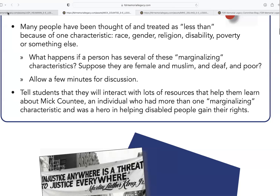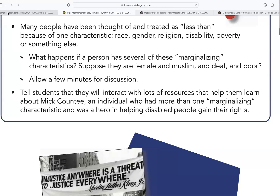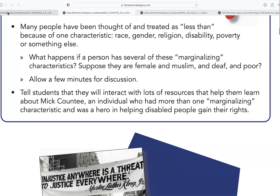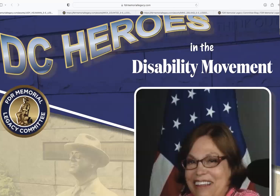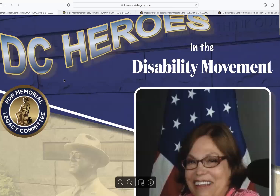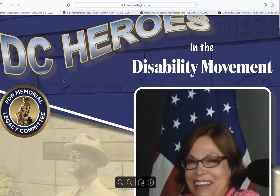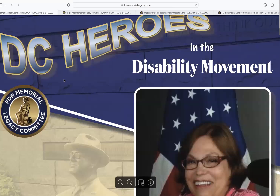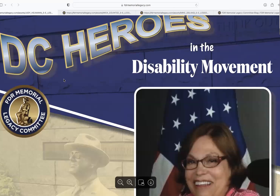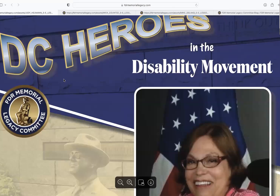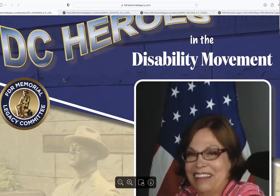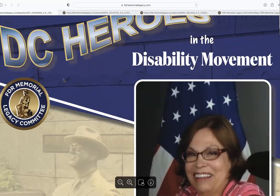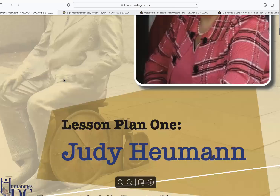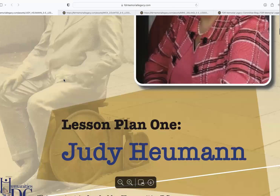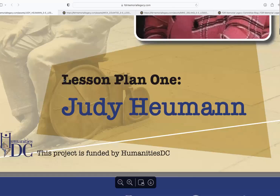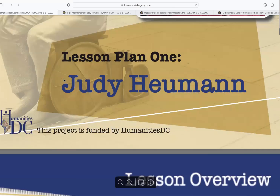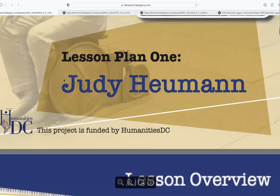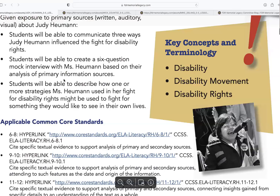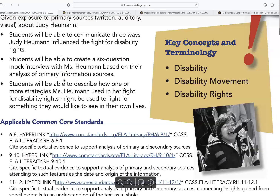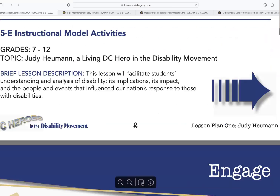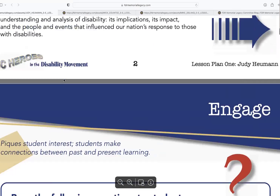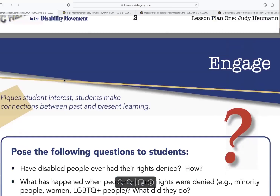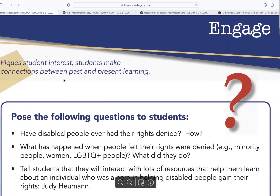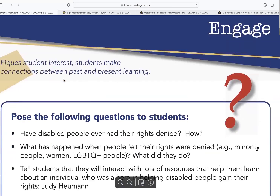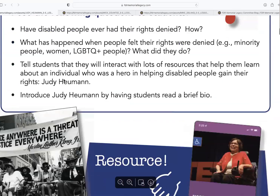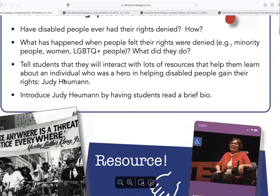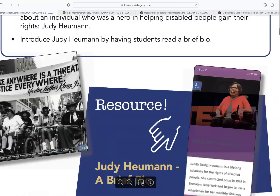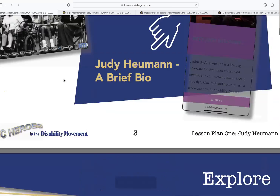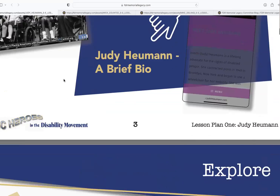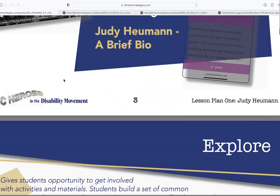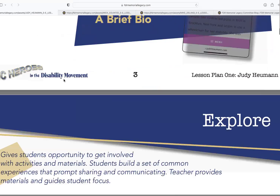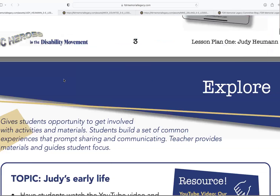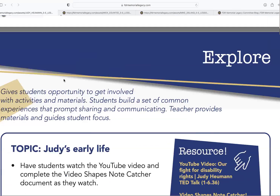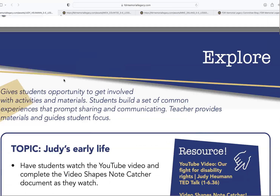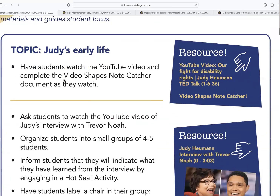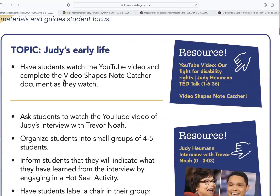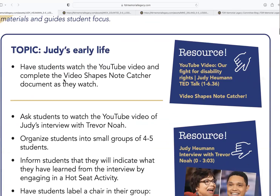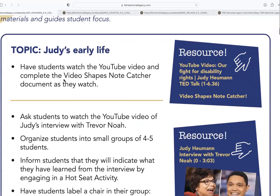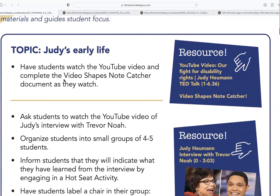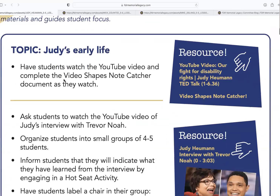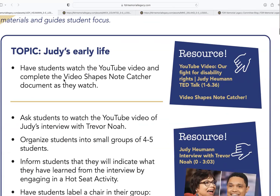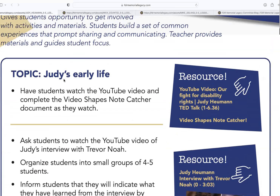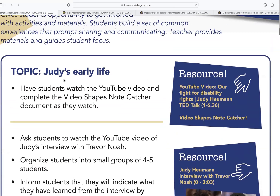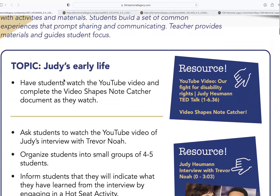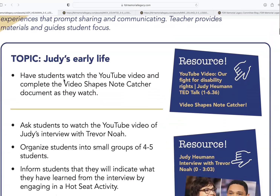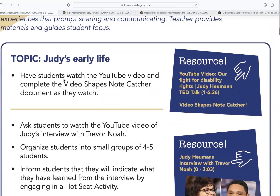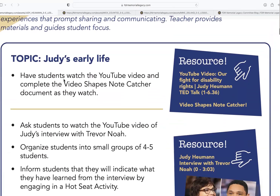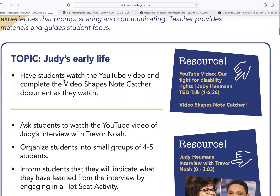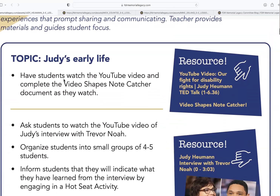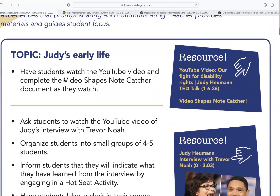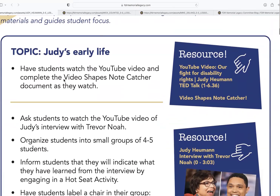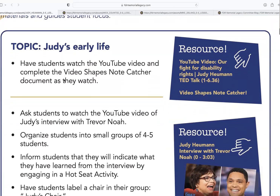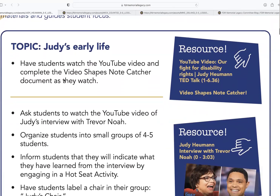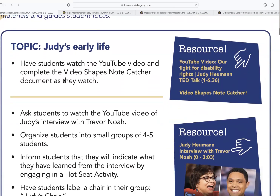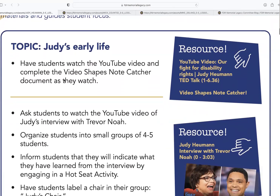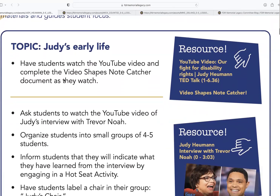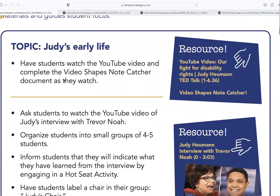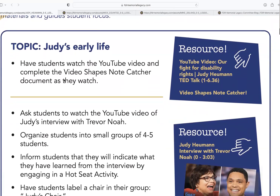Pull it 2. There are a number of interviews that are included for Judy.